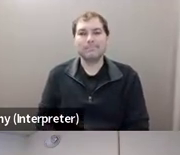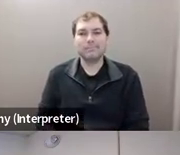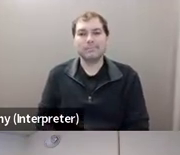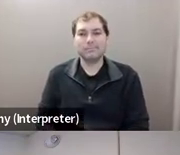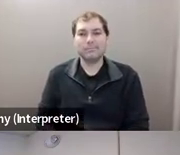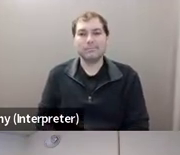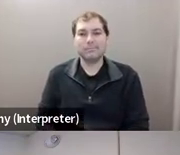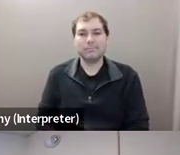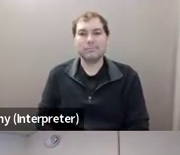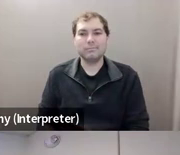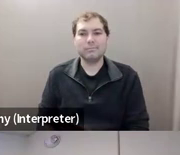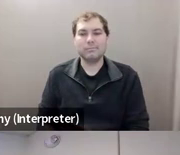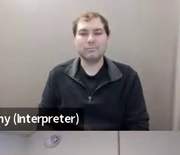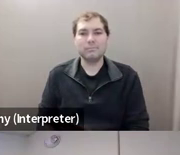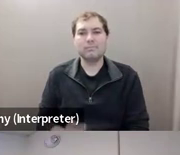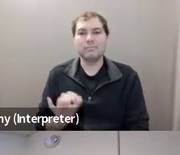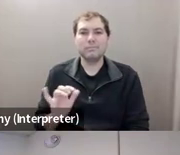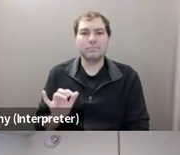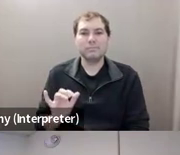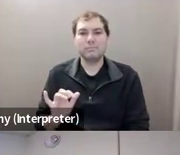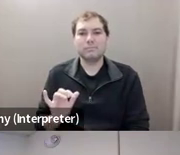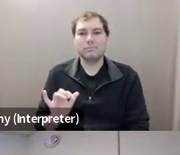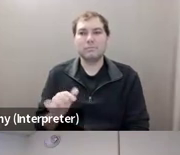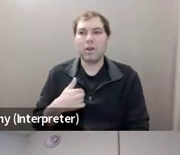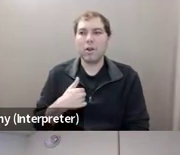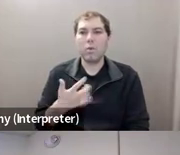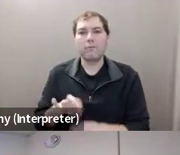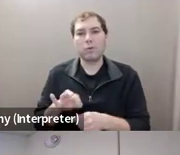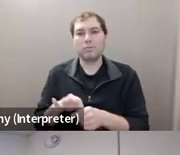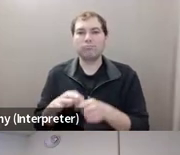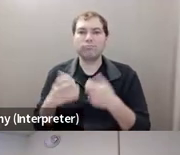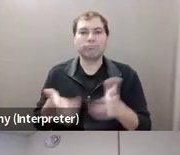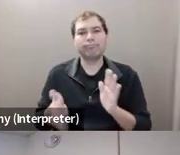Don Posh: it's almost like, Oh, well, I I voted, and I'm done. Don Posh: you know.